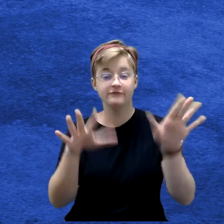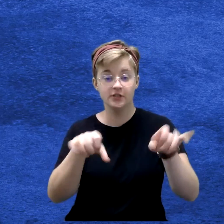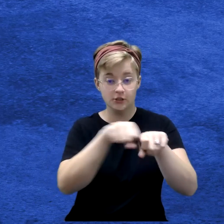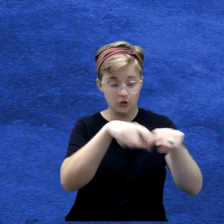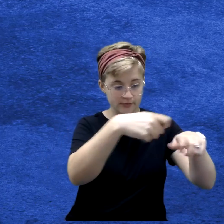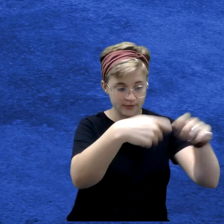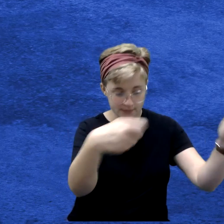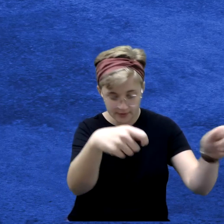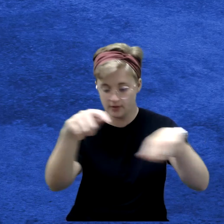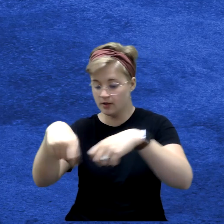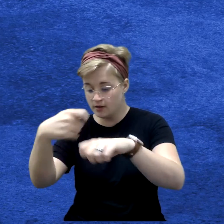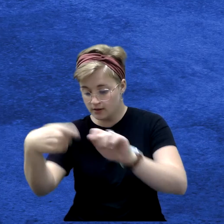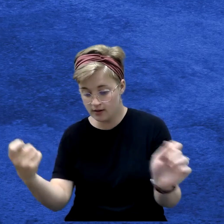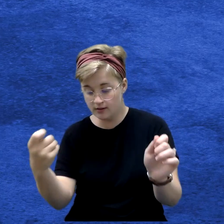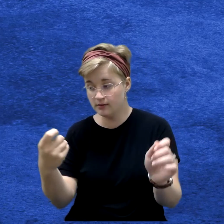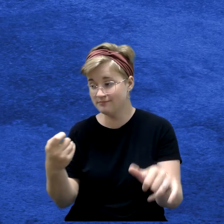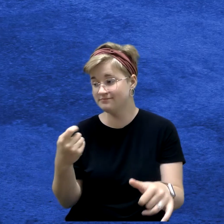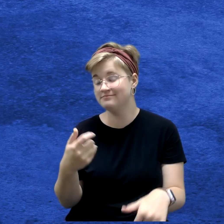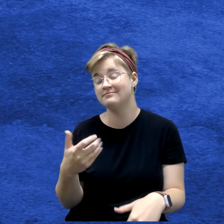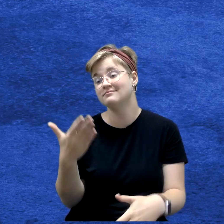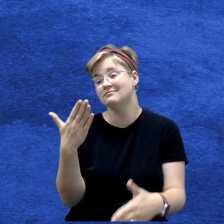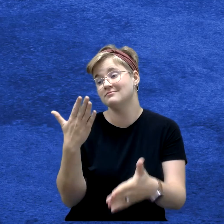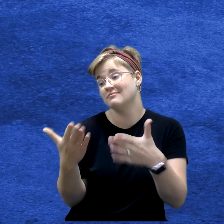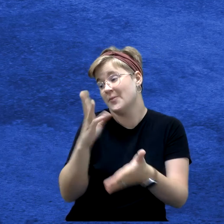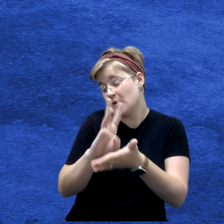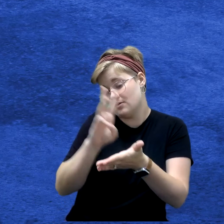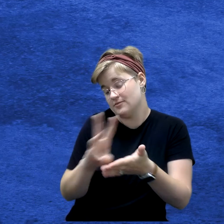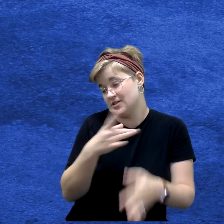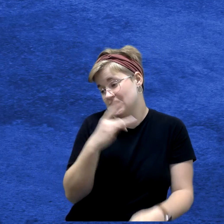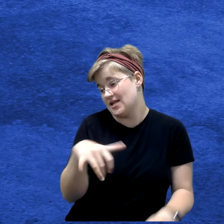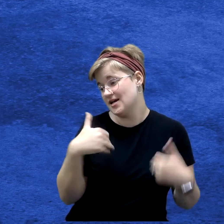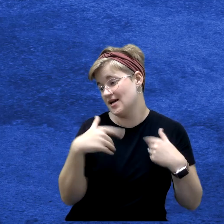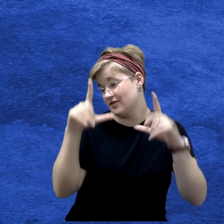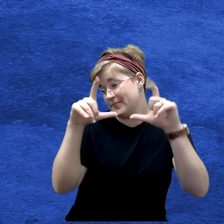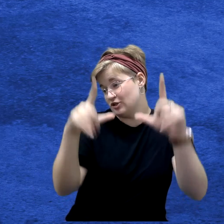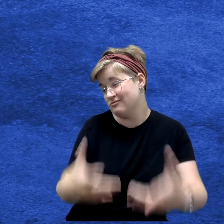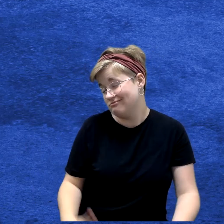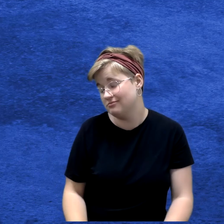“Maybe Wallis Wallace just doesn’t like having his picture taken.”